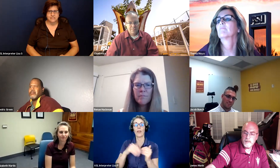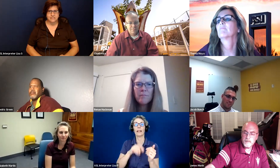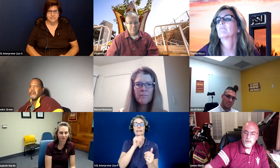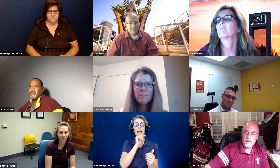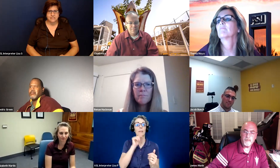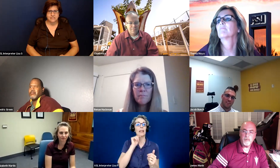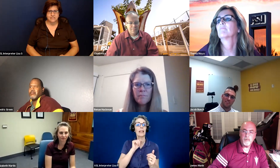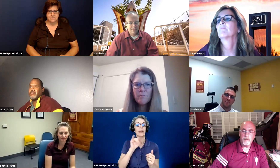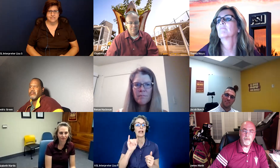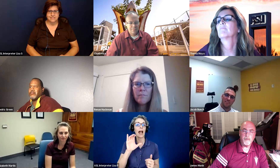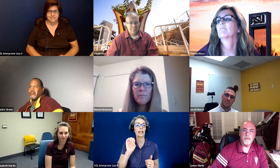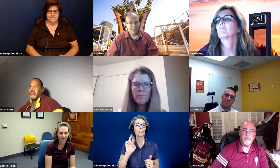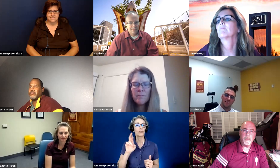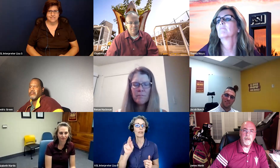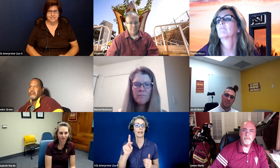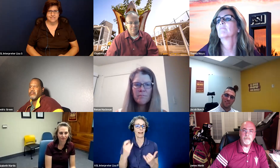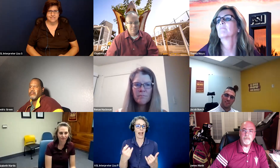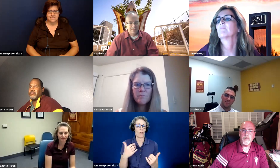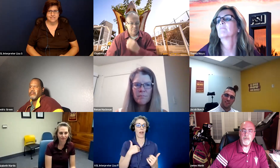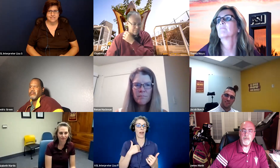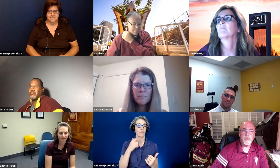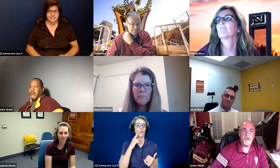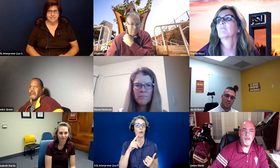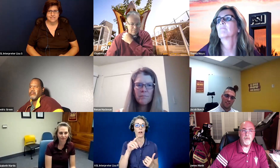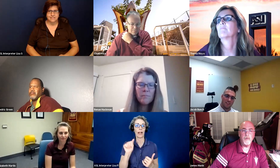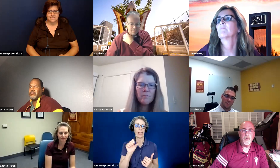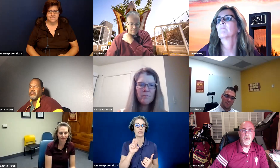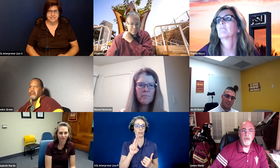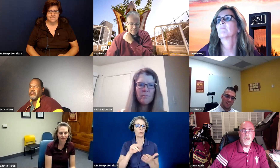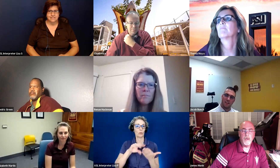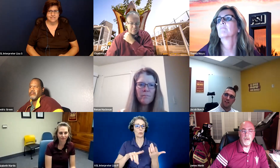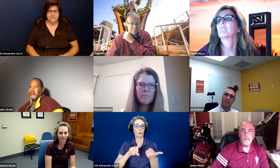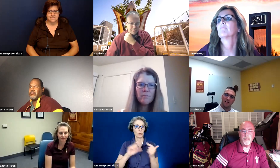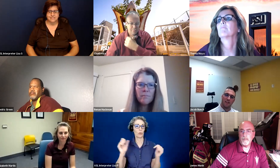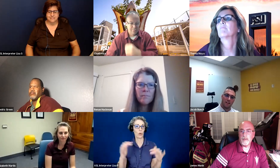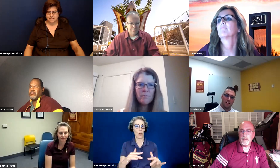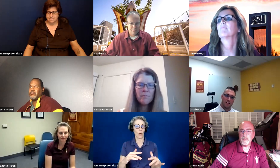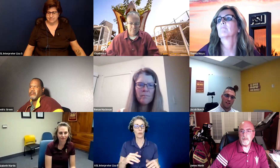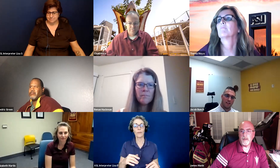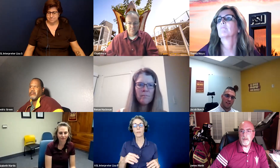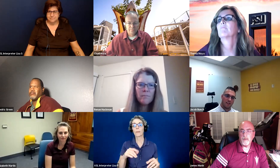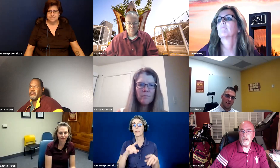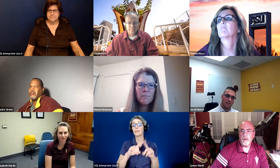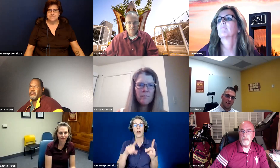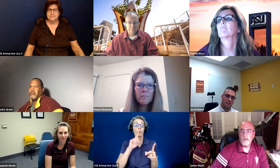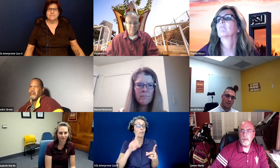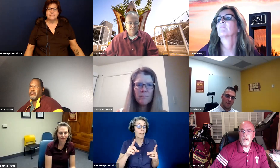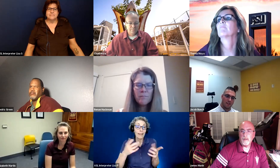ice rink has currently for ASU students to attend to. But essentially it's, you know,